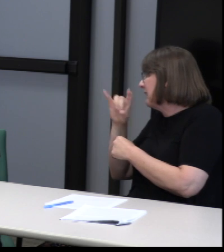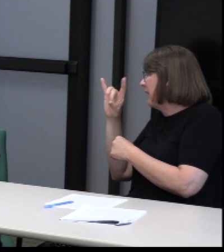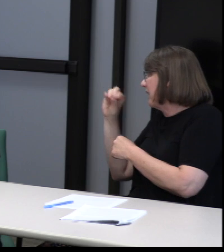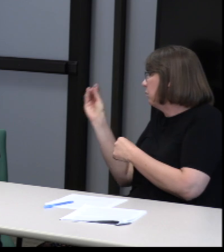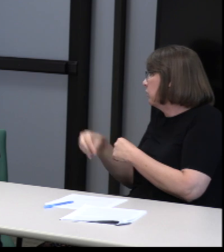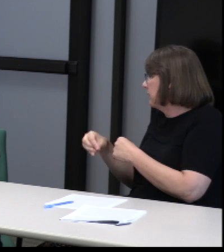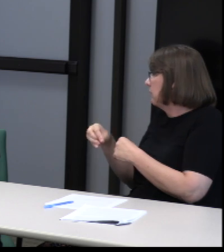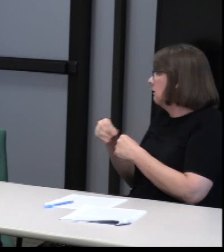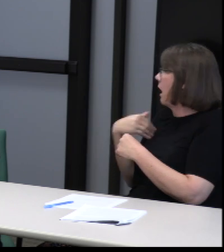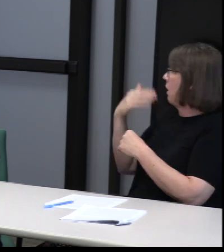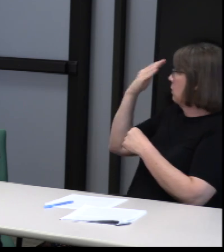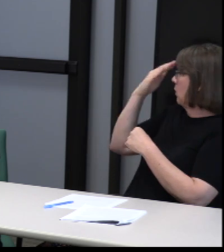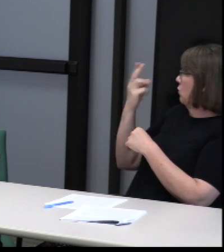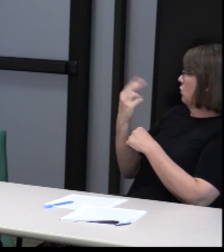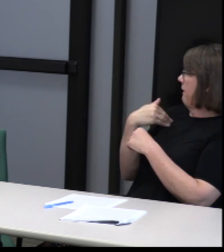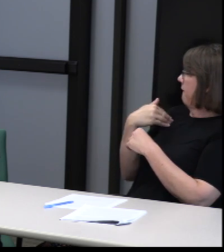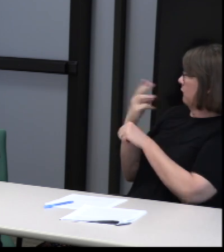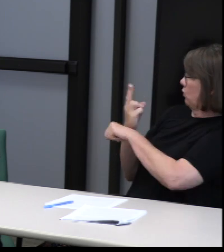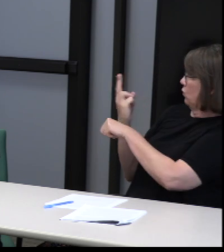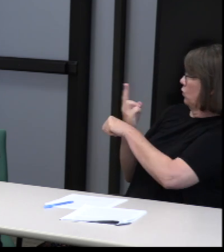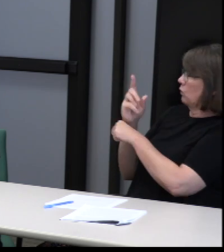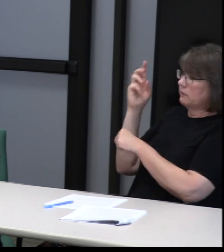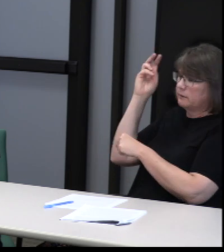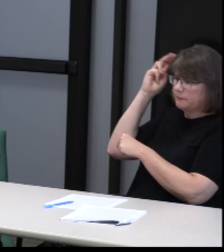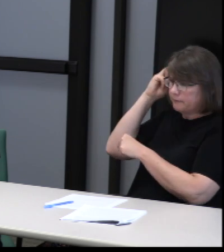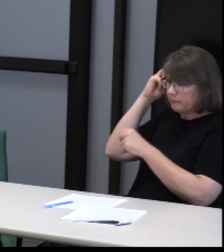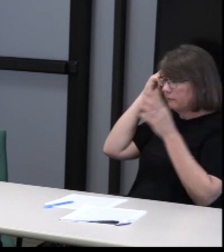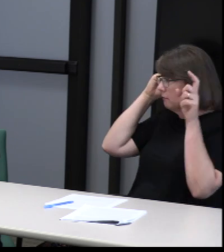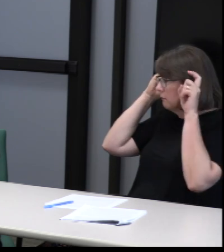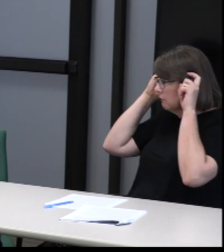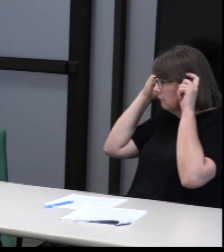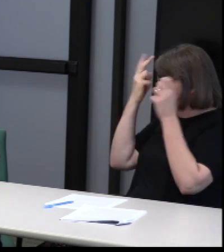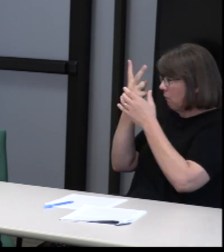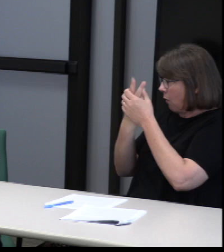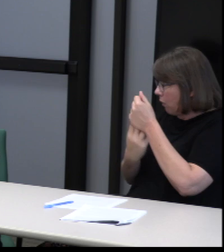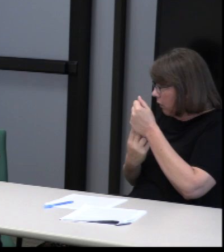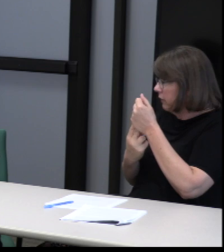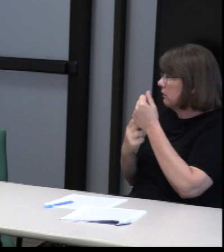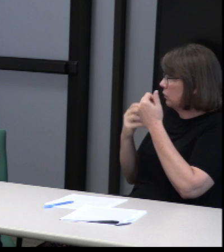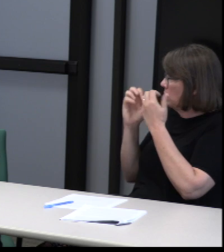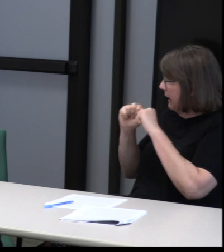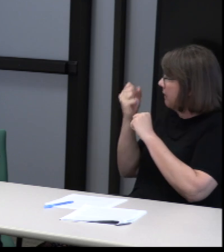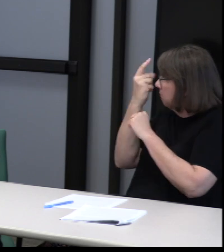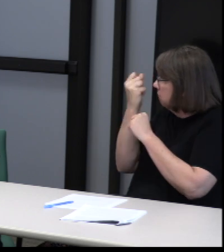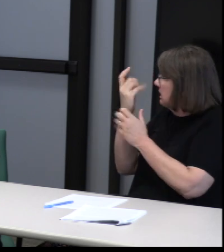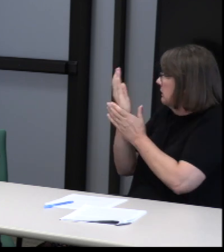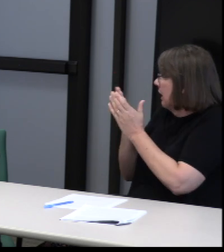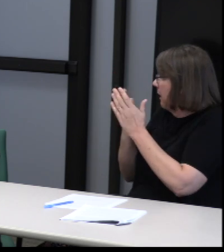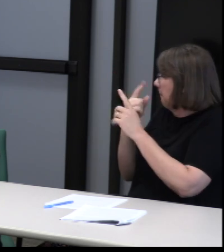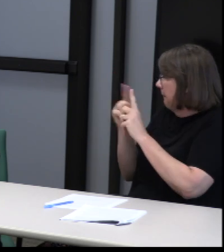which means that you miss 80%. So, I know if you use your processor and your hearing aids,